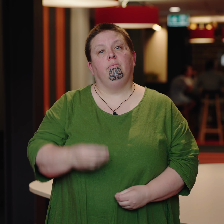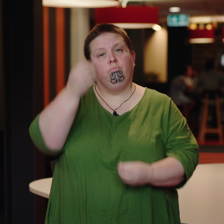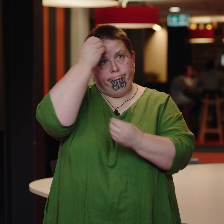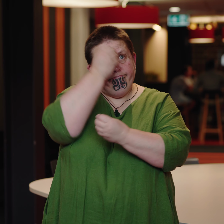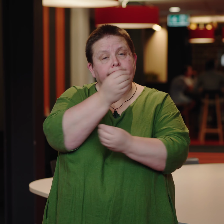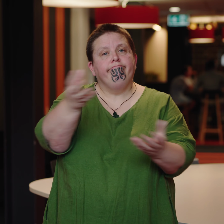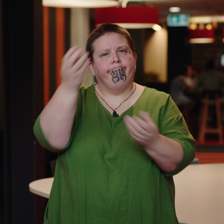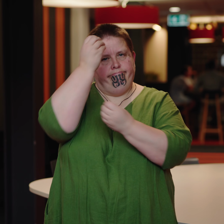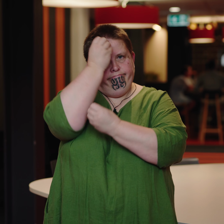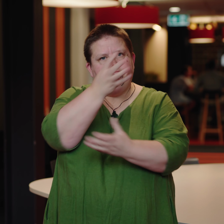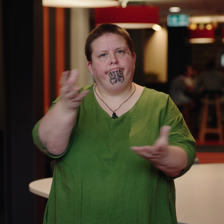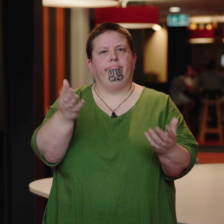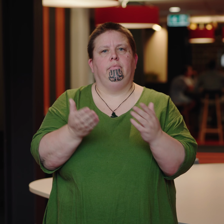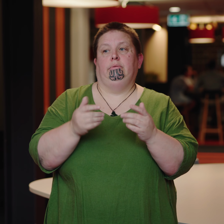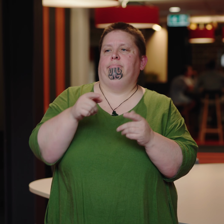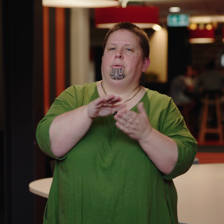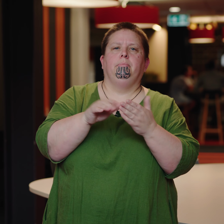We will keep people updated as this work develops.